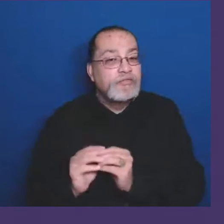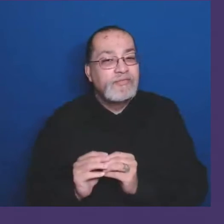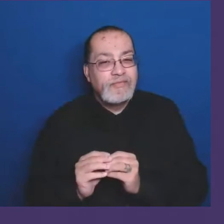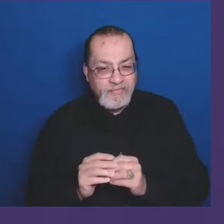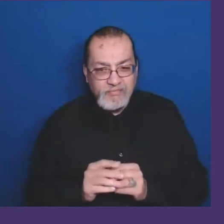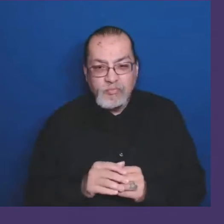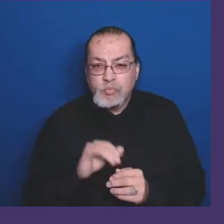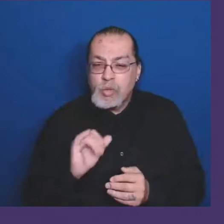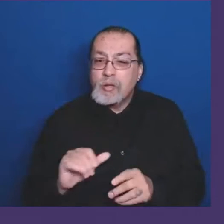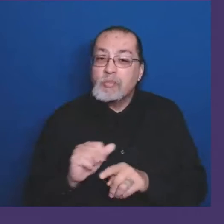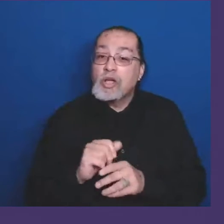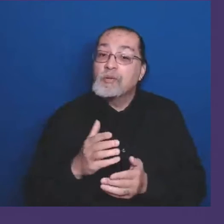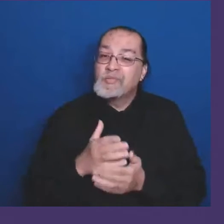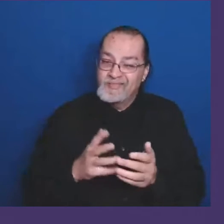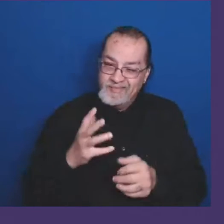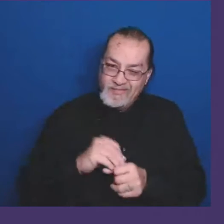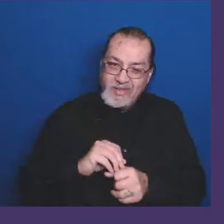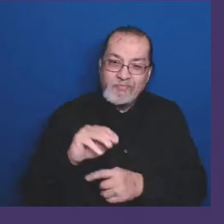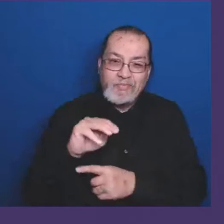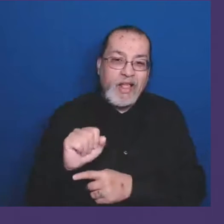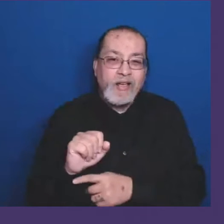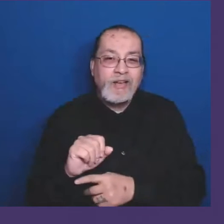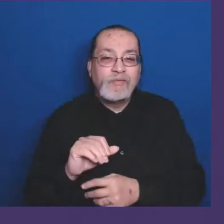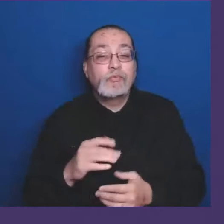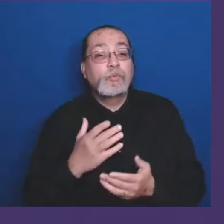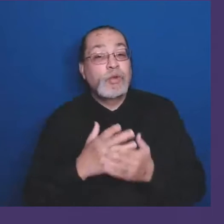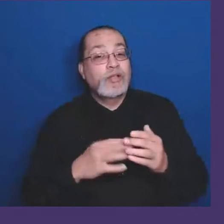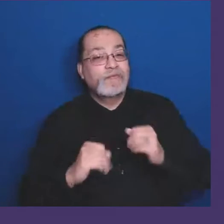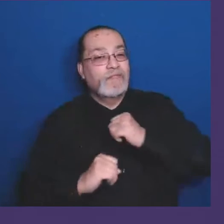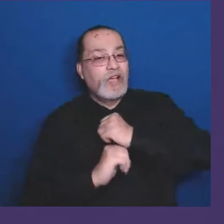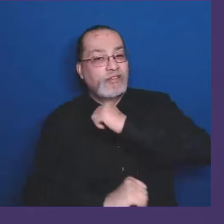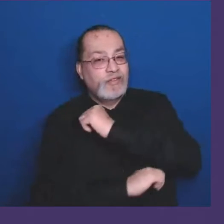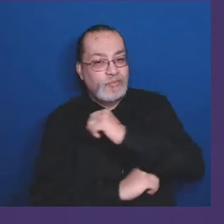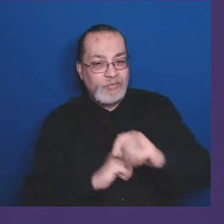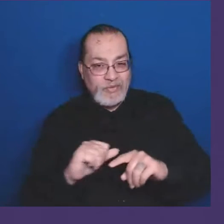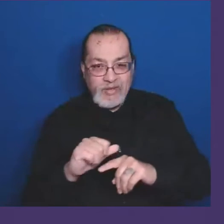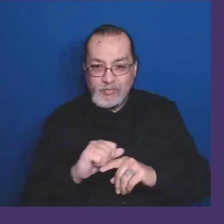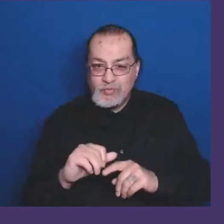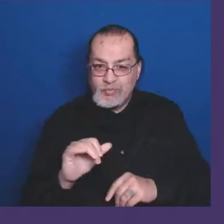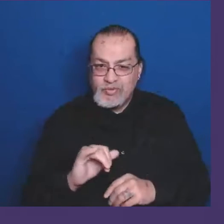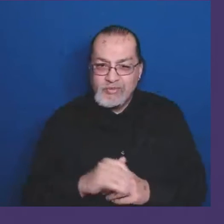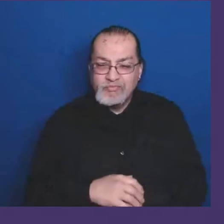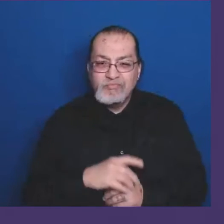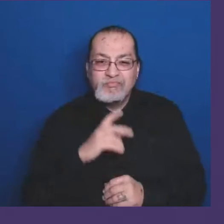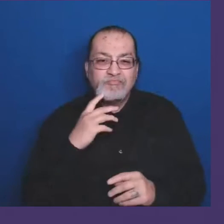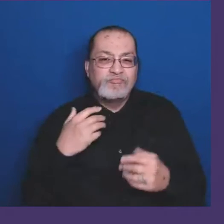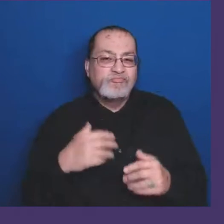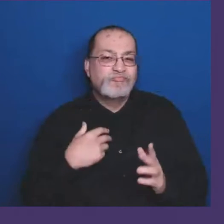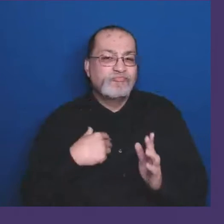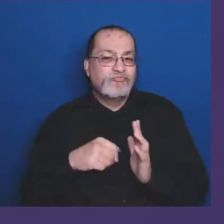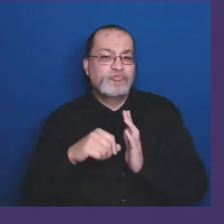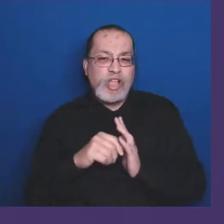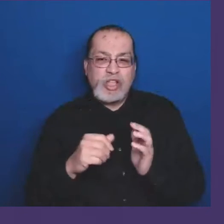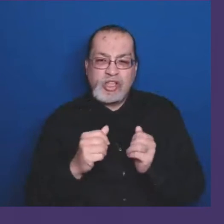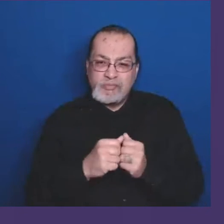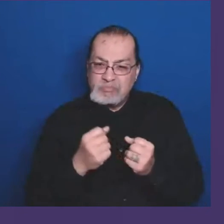We've been really impressed by some of these very simple solutions that Microsoft has developed,